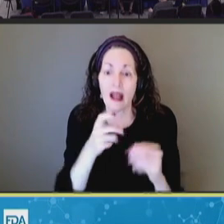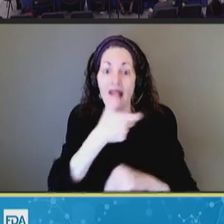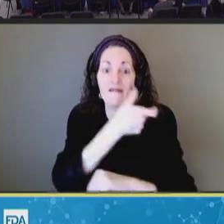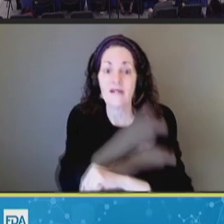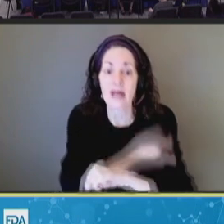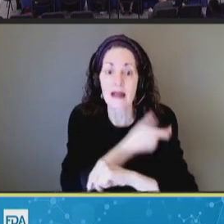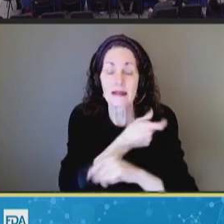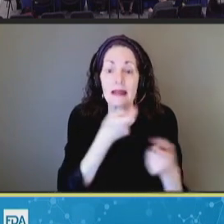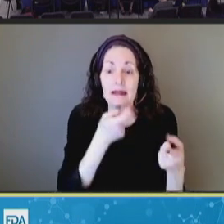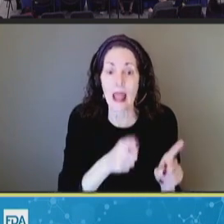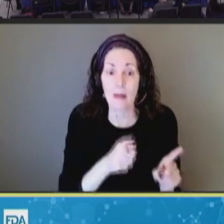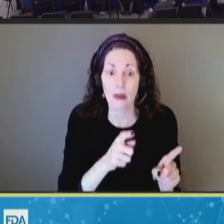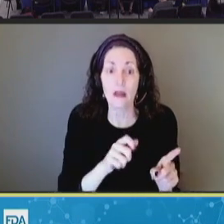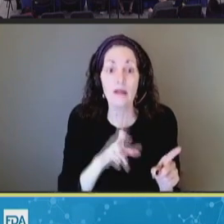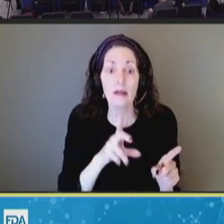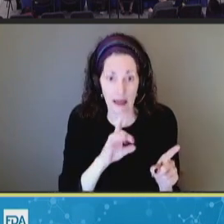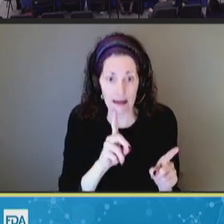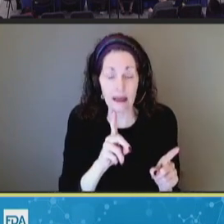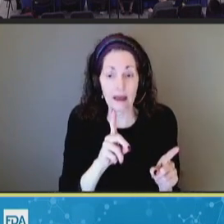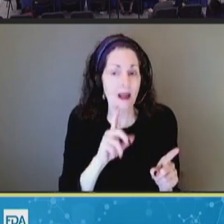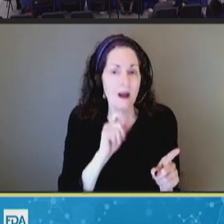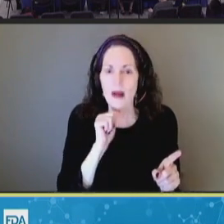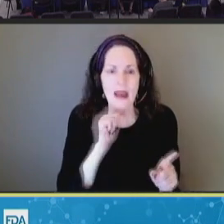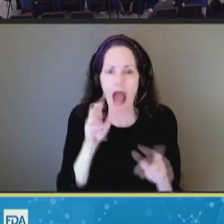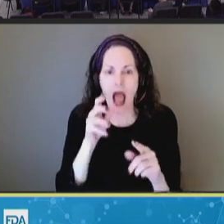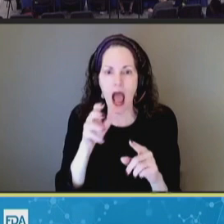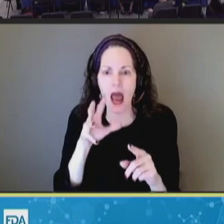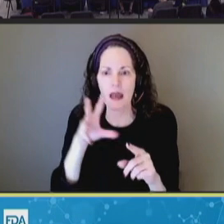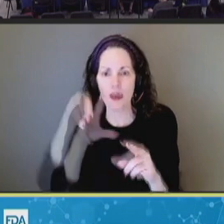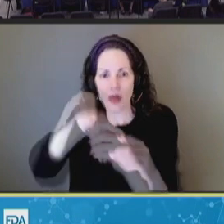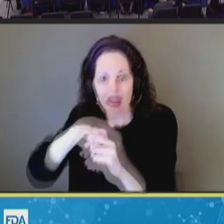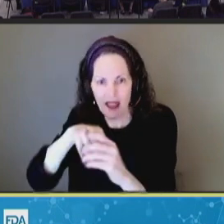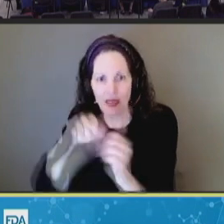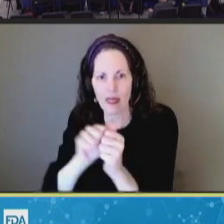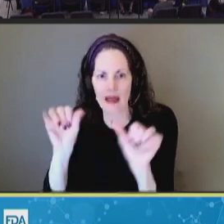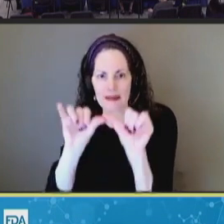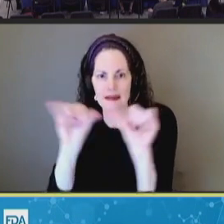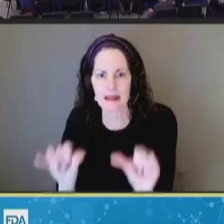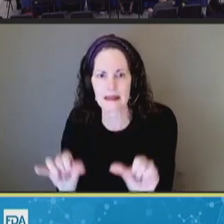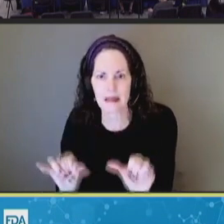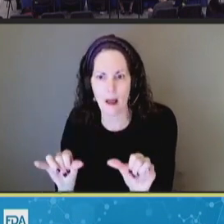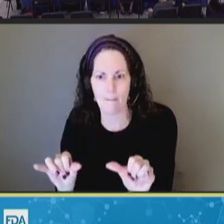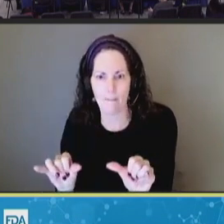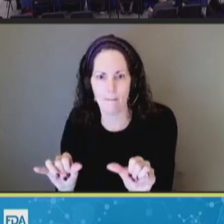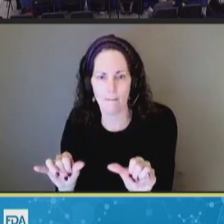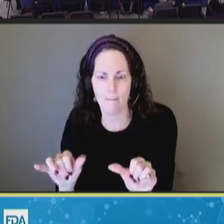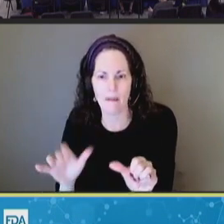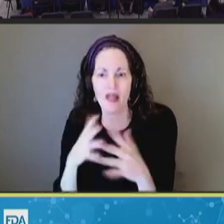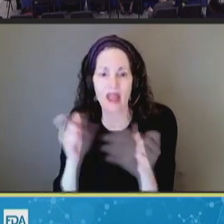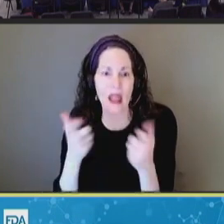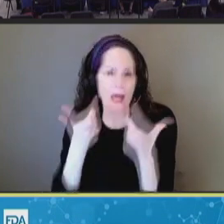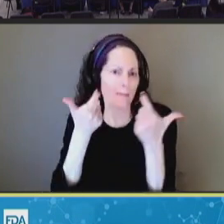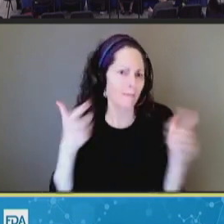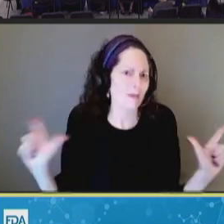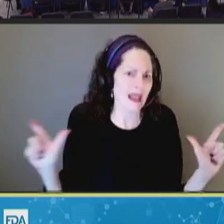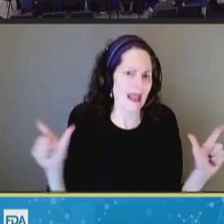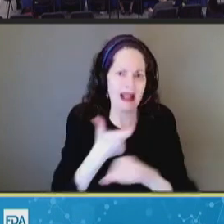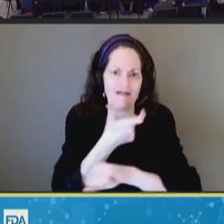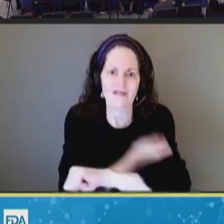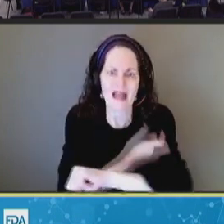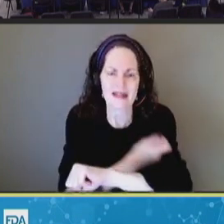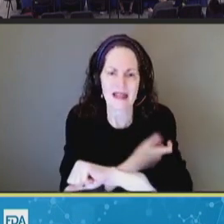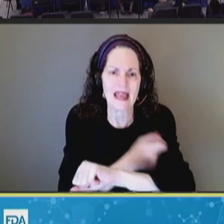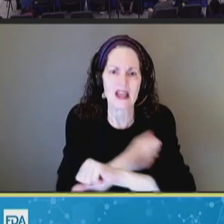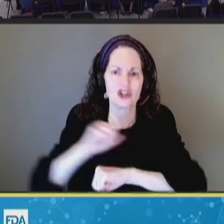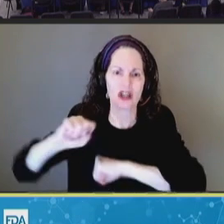were administered outside of that system through mass vaccination campaigns. And so, a lot of the